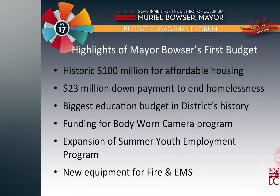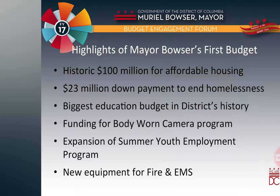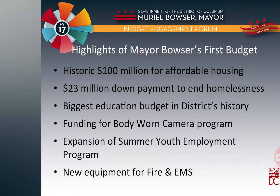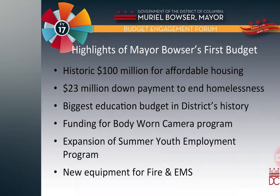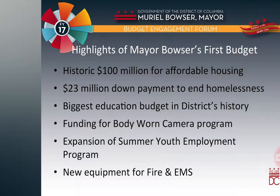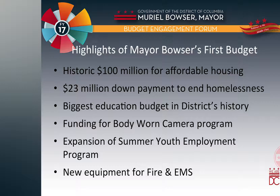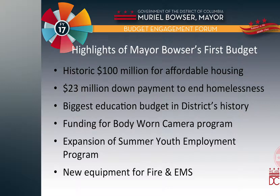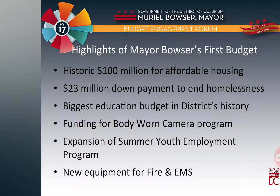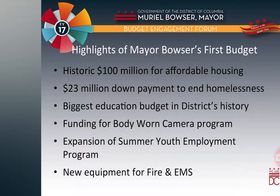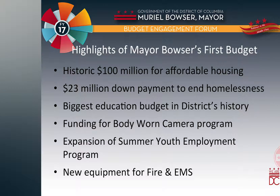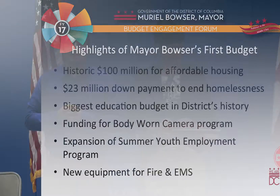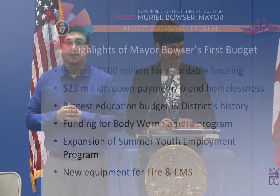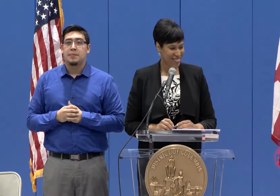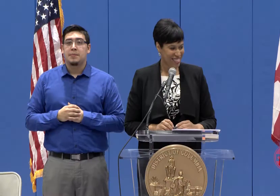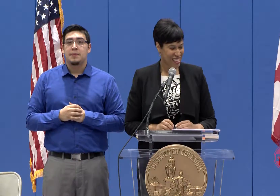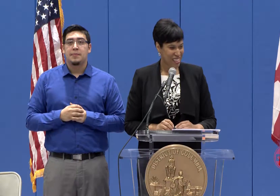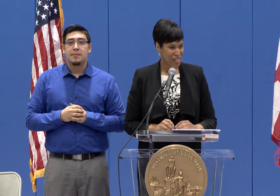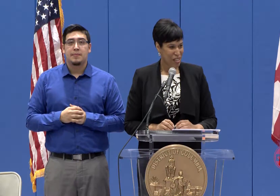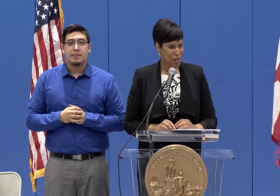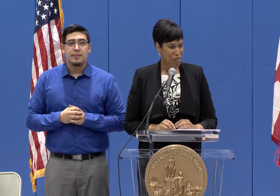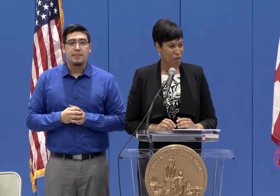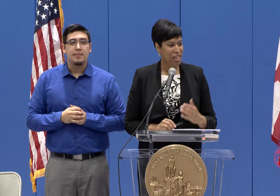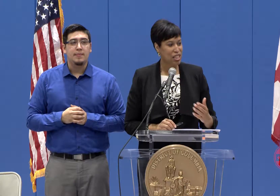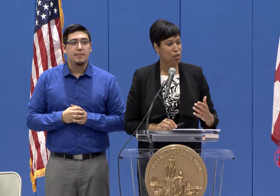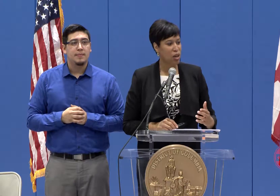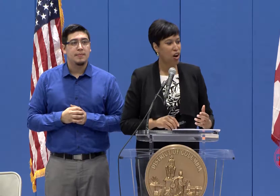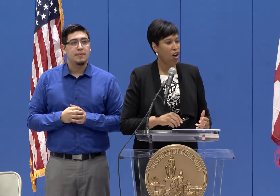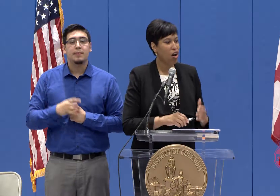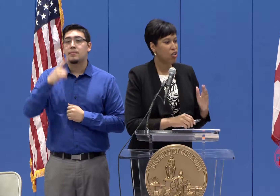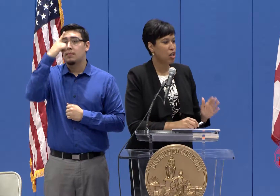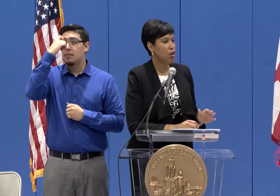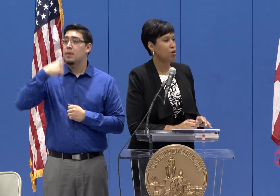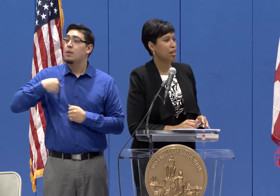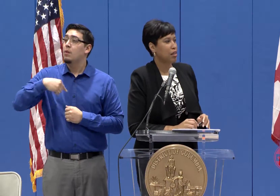THAT'S GOOD, RIGHT? BECAUSE WE ALL KNOW THAT THE